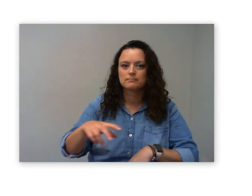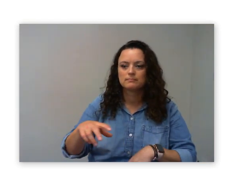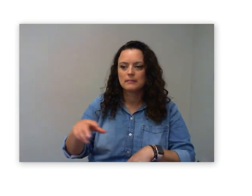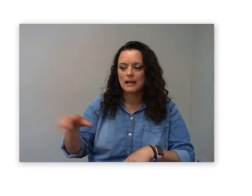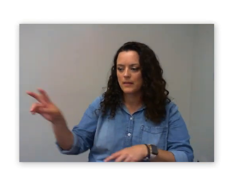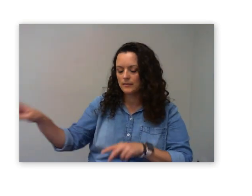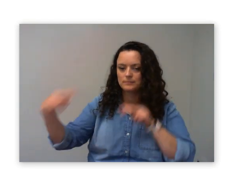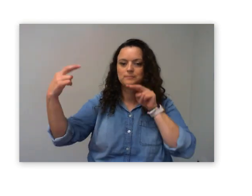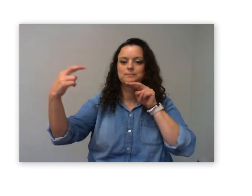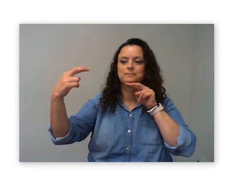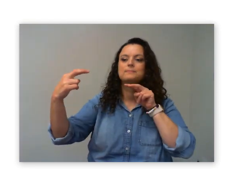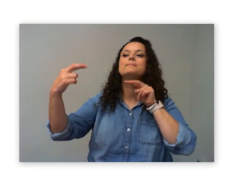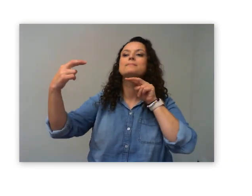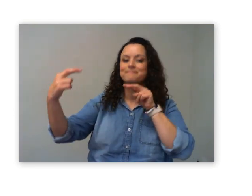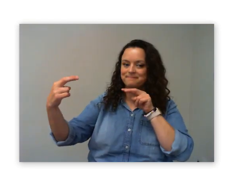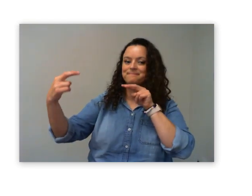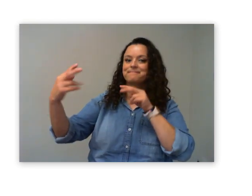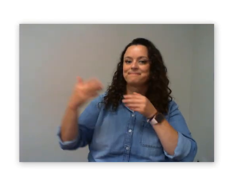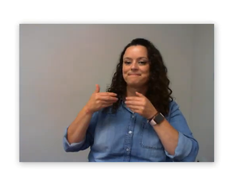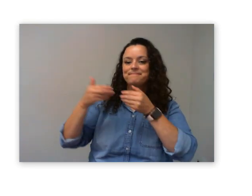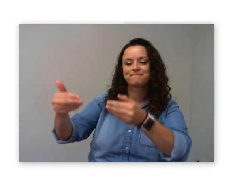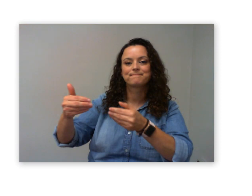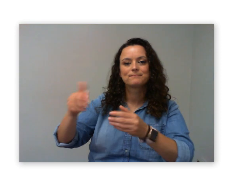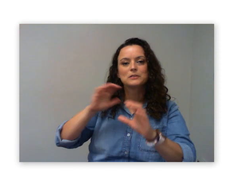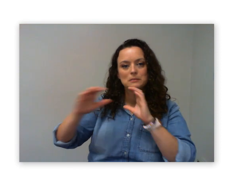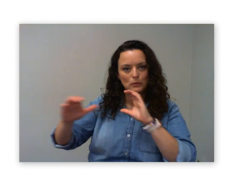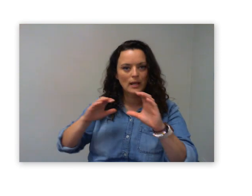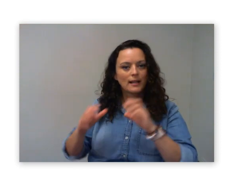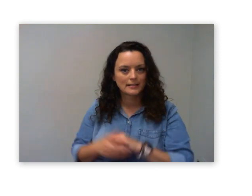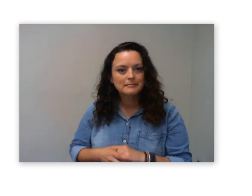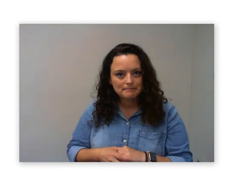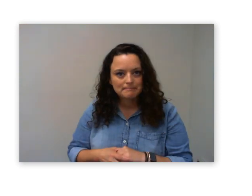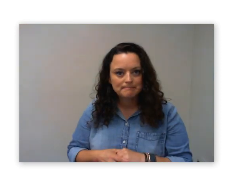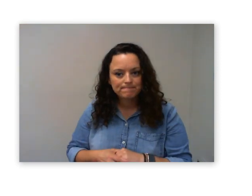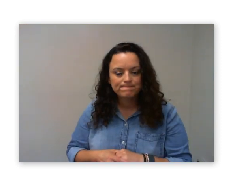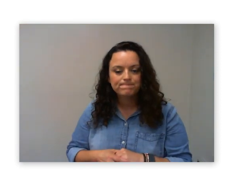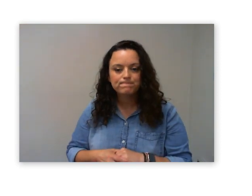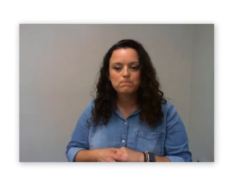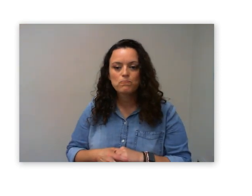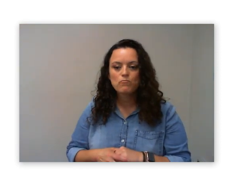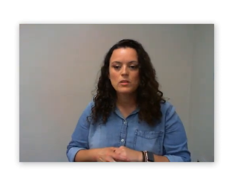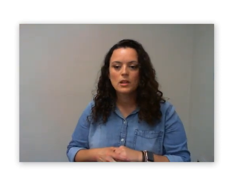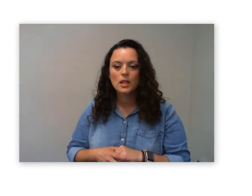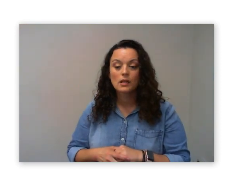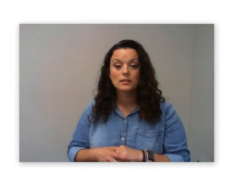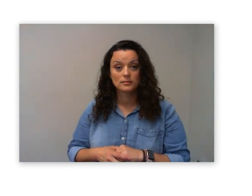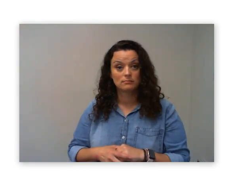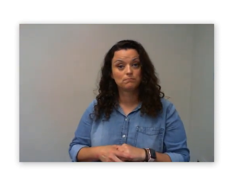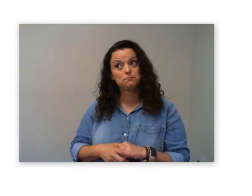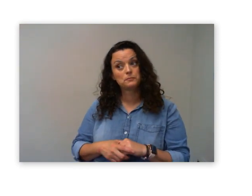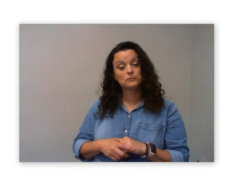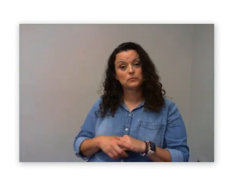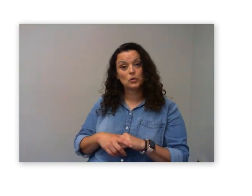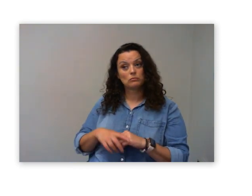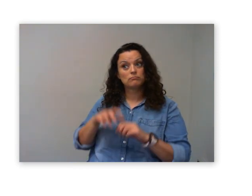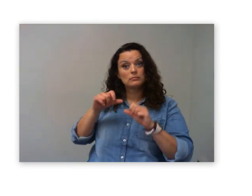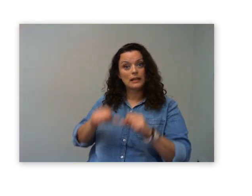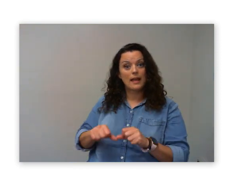and then you can start communicating and you can use interpreters if applicable but remember not